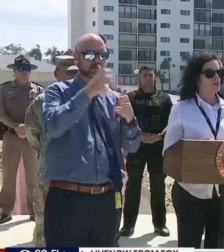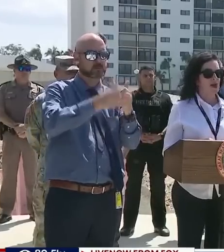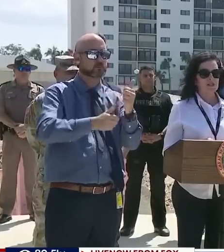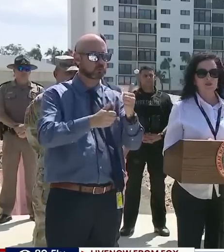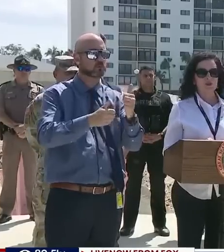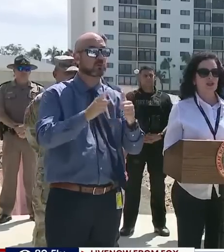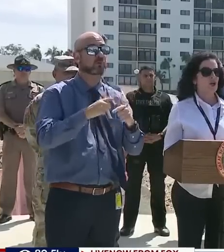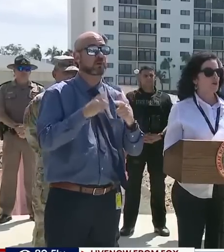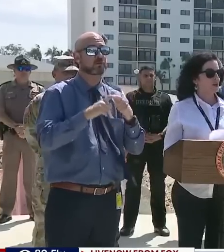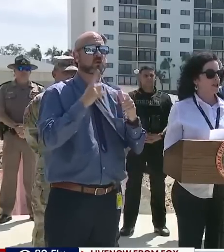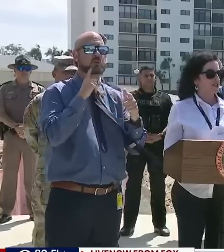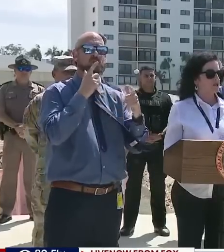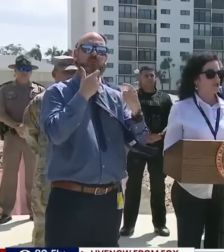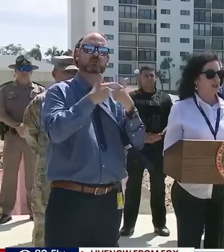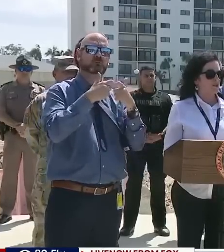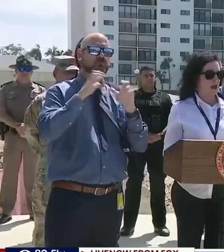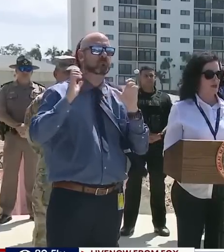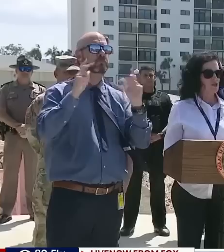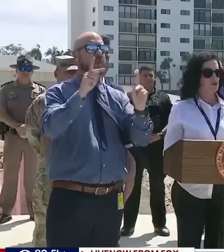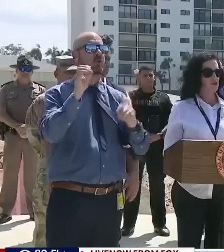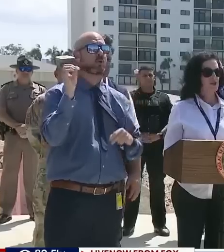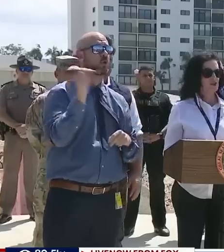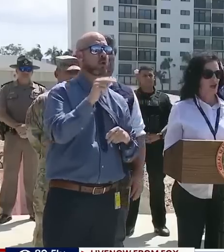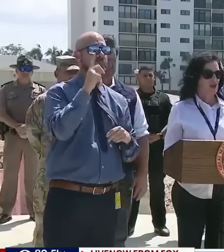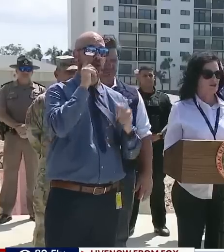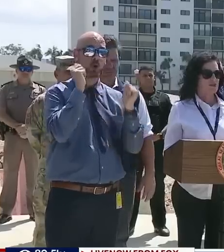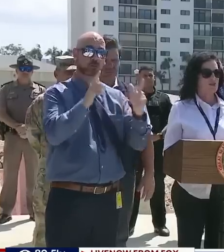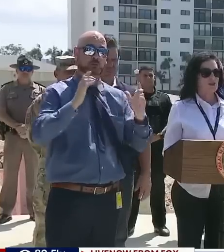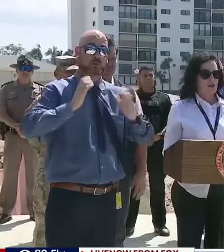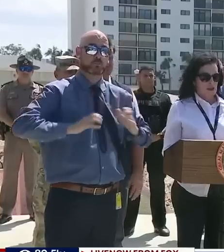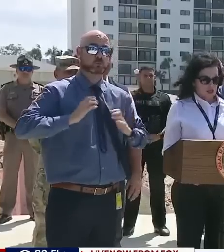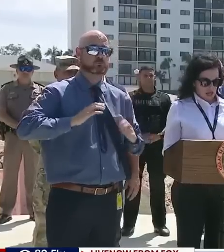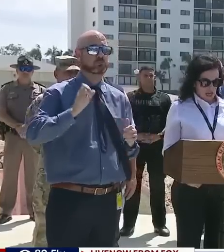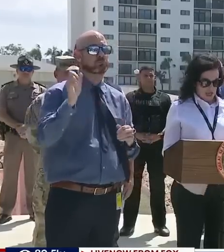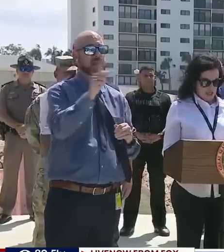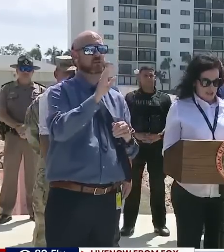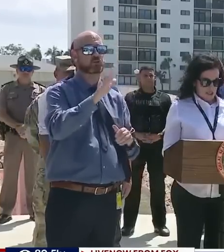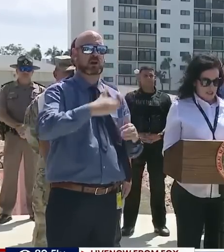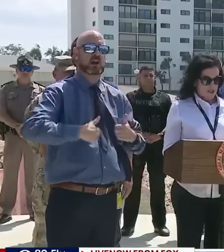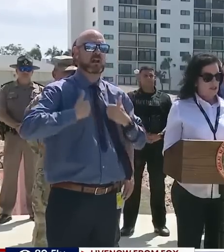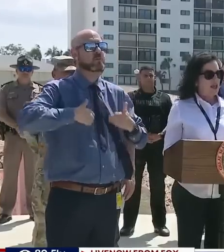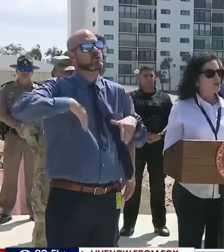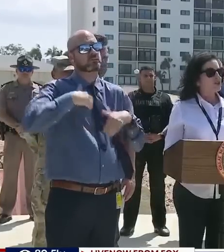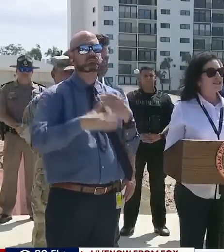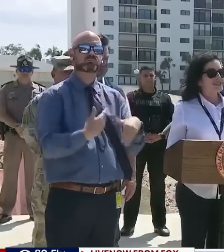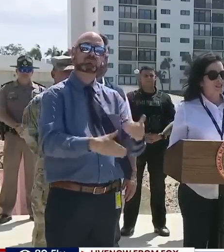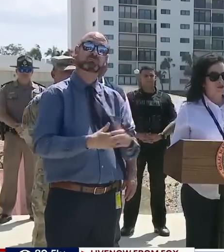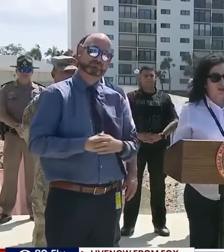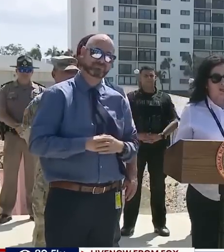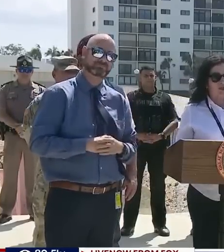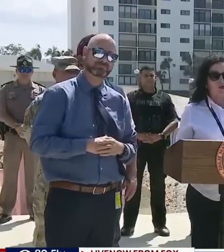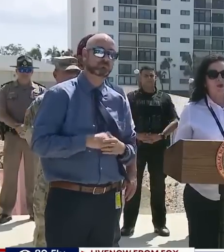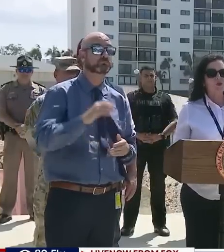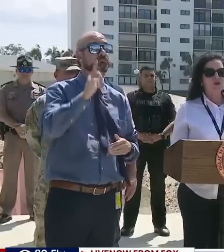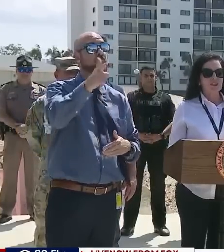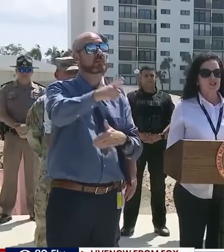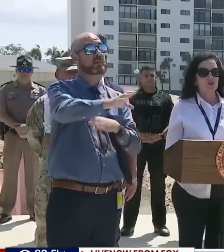that we can get onto the island that we can begin. damage assessment and we can restore power as soon